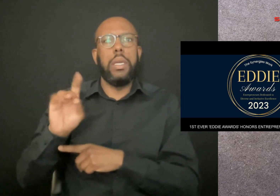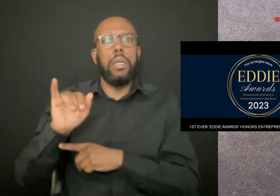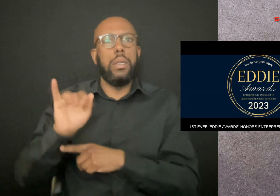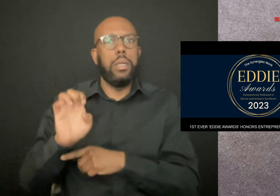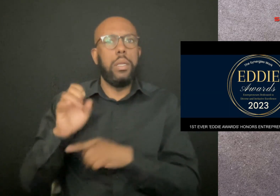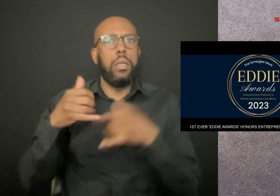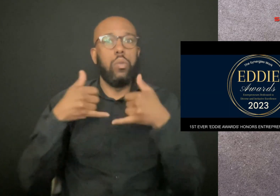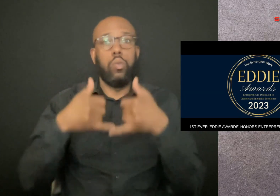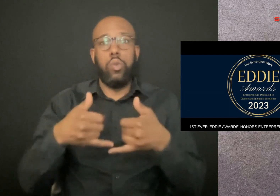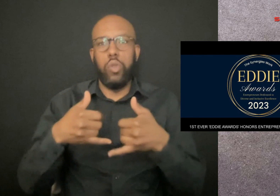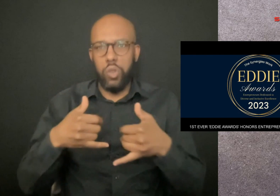in Atlanta, Georgia